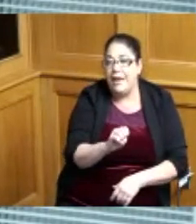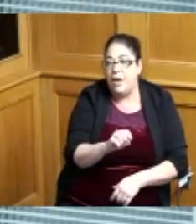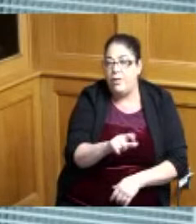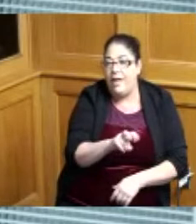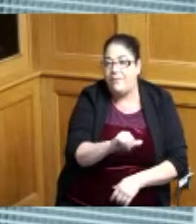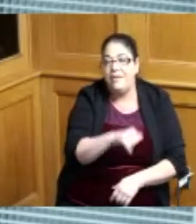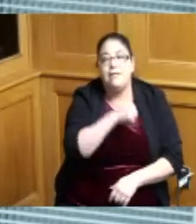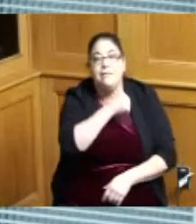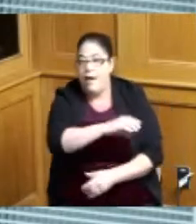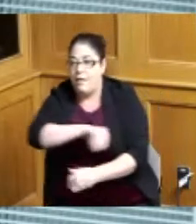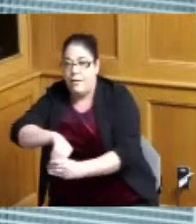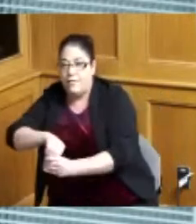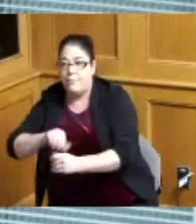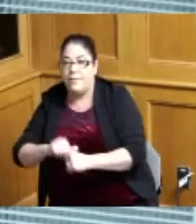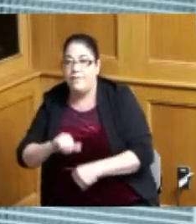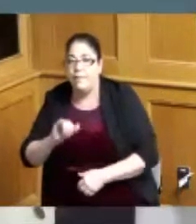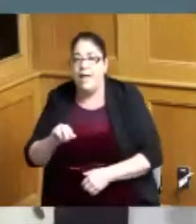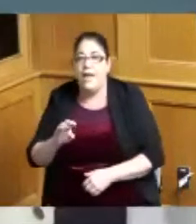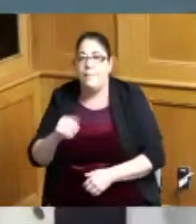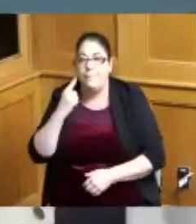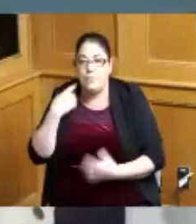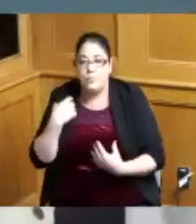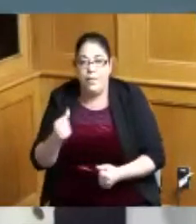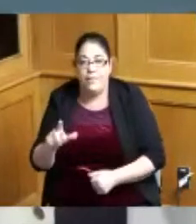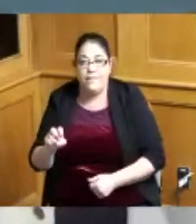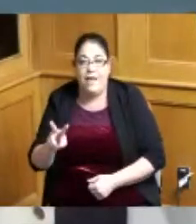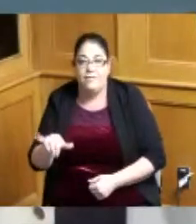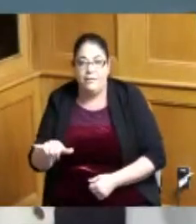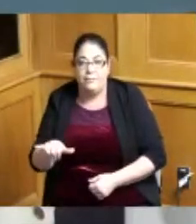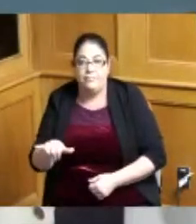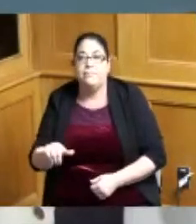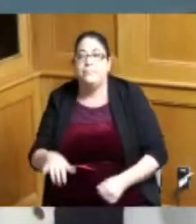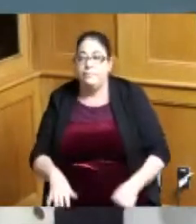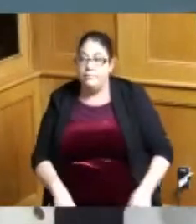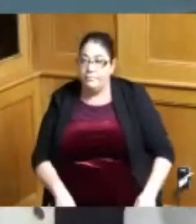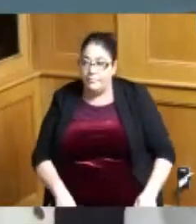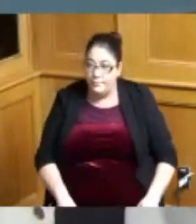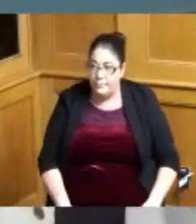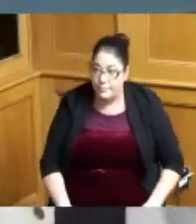got you yeah I'm just trying to make sure that because we something was like this mental health